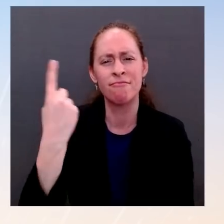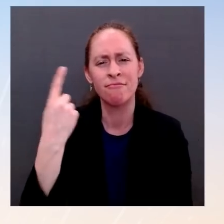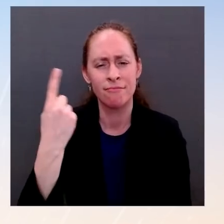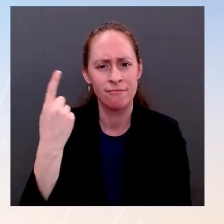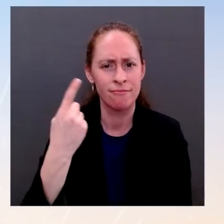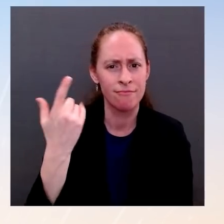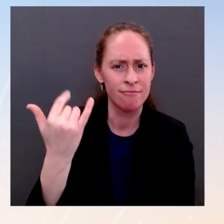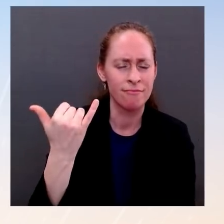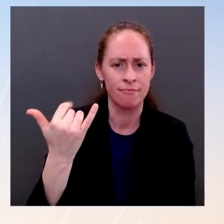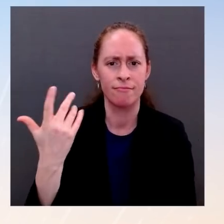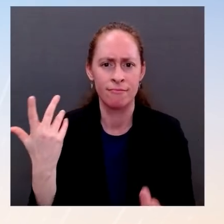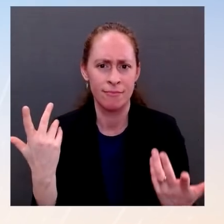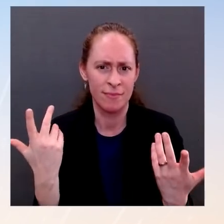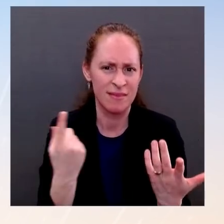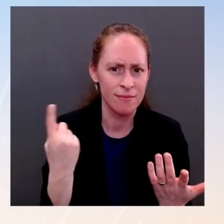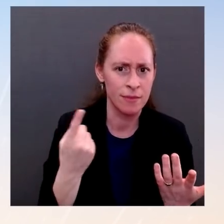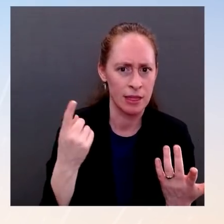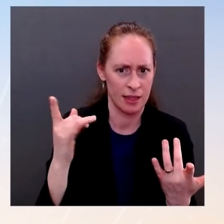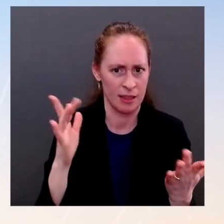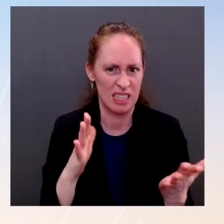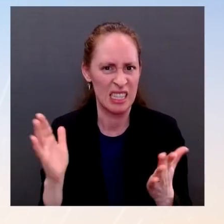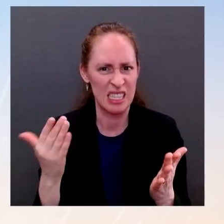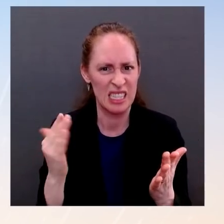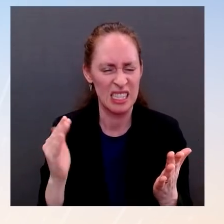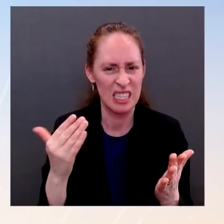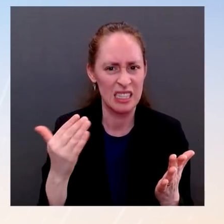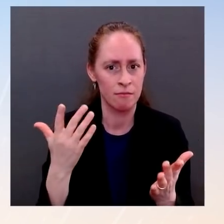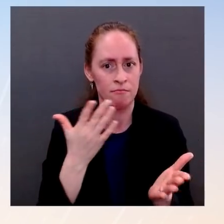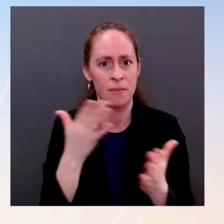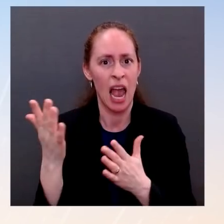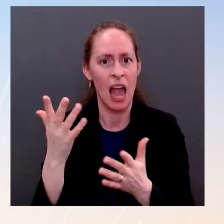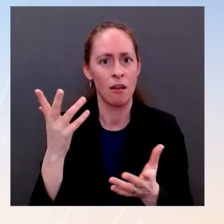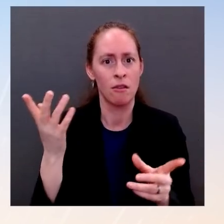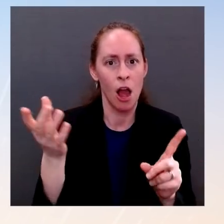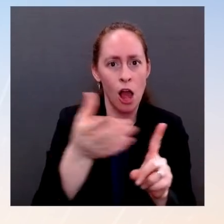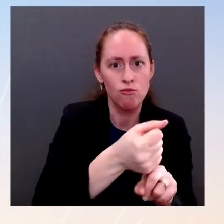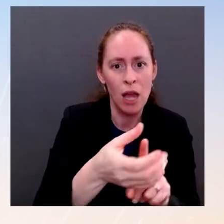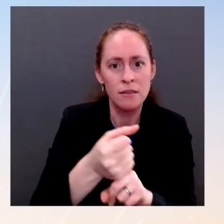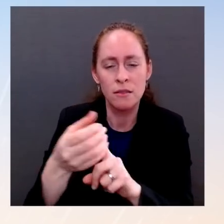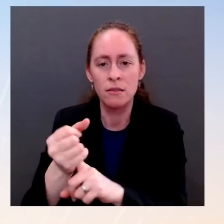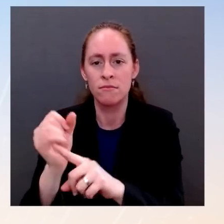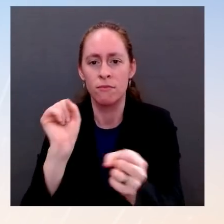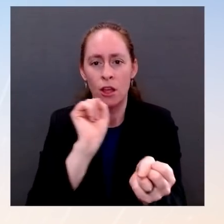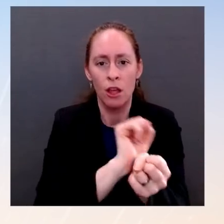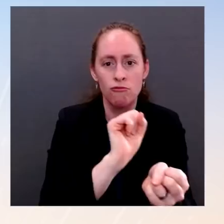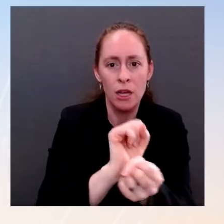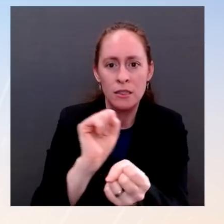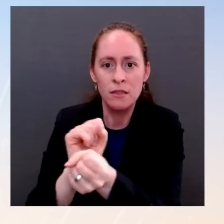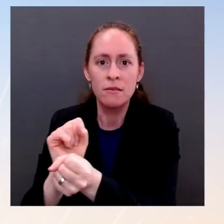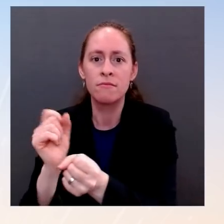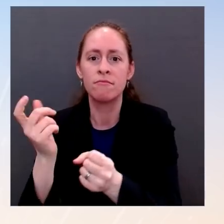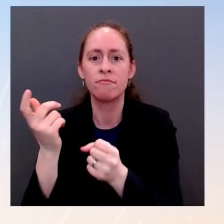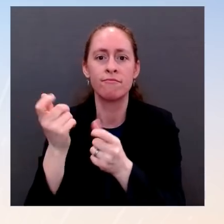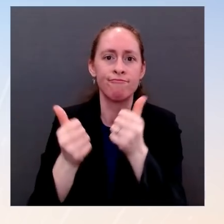we've seen those reports, and I can't, of course, speak to intelligence matters or hypotheticals. We would be very concerned about any actions